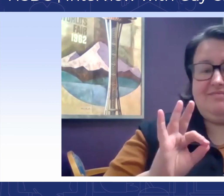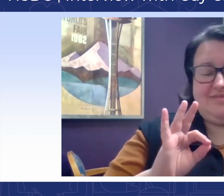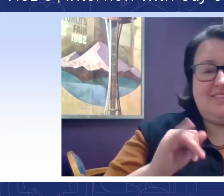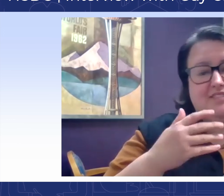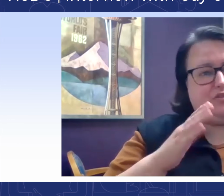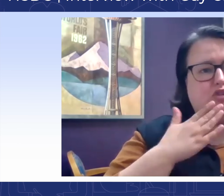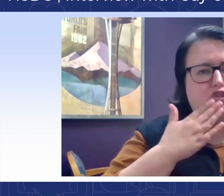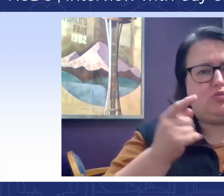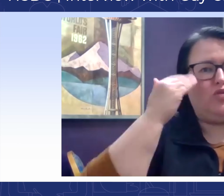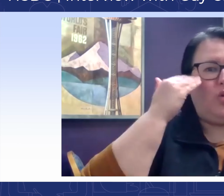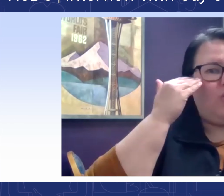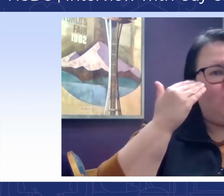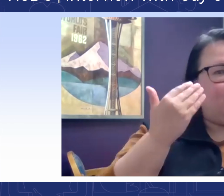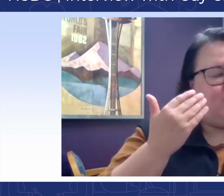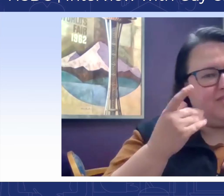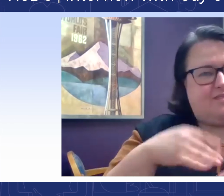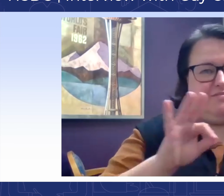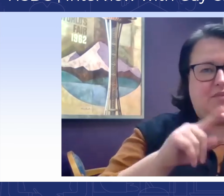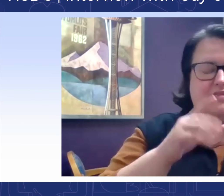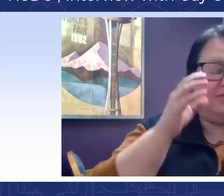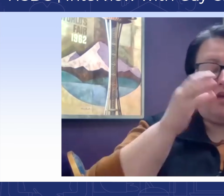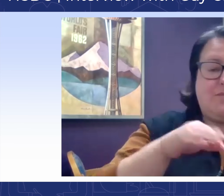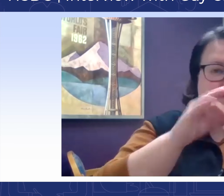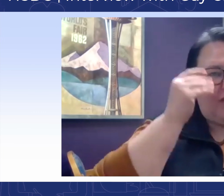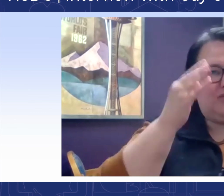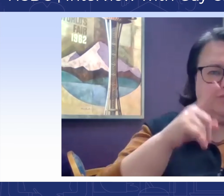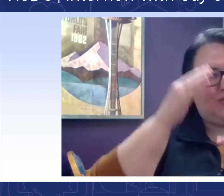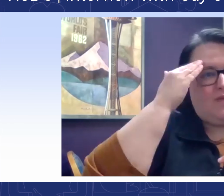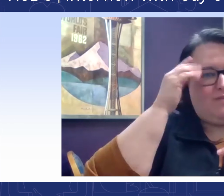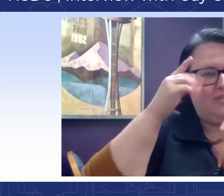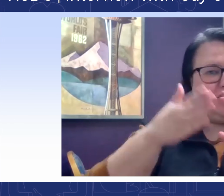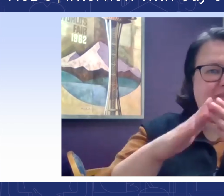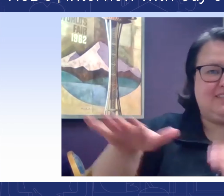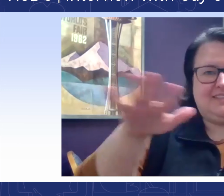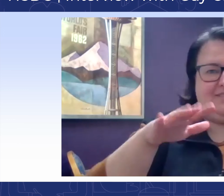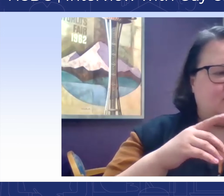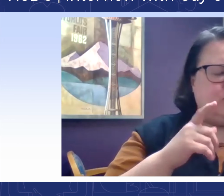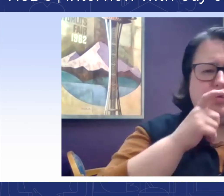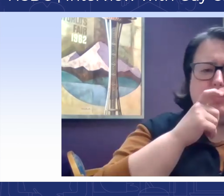That's great! That's good to know. That's very important information.